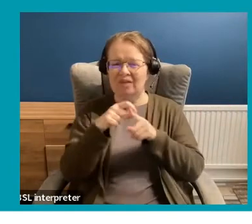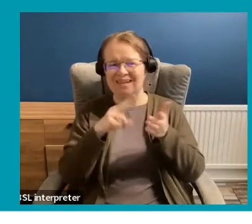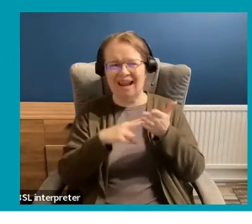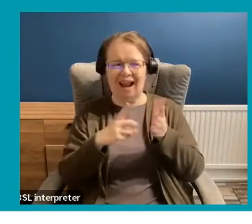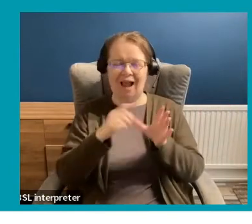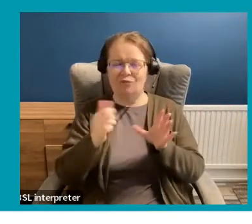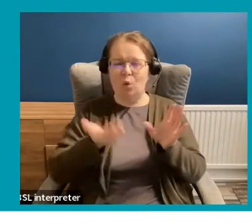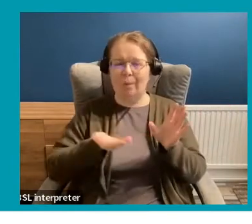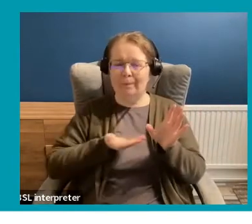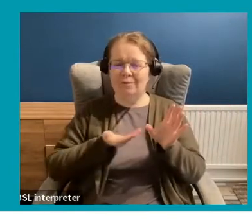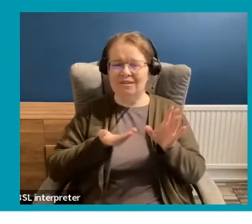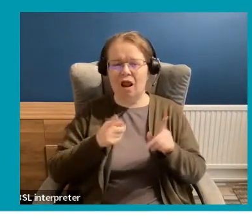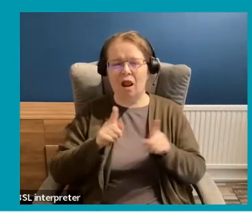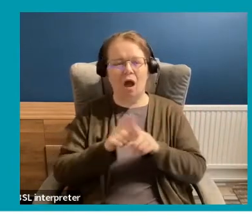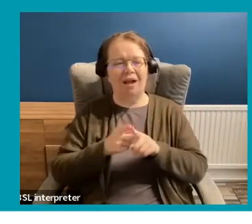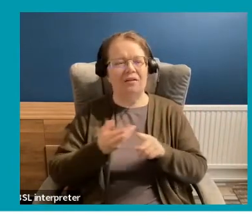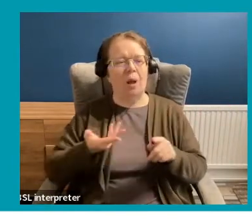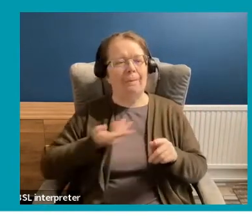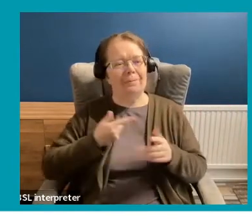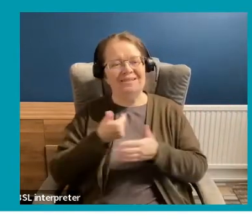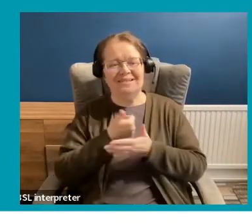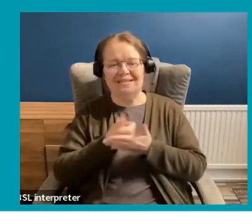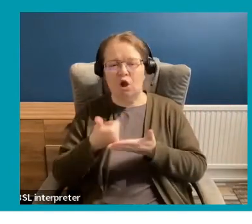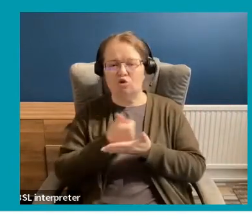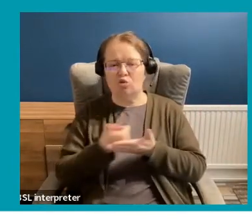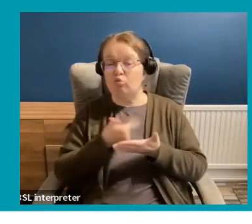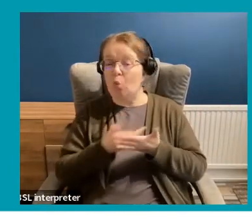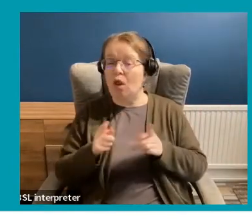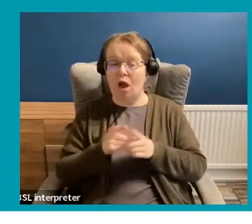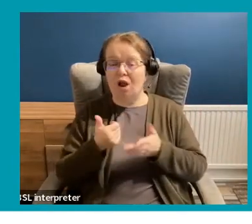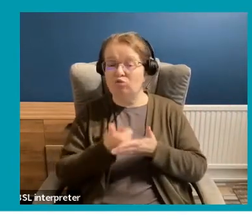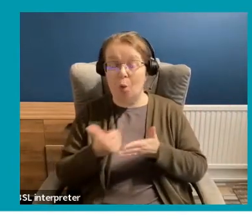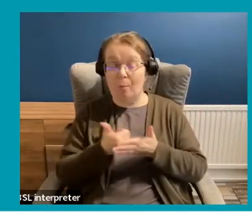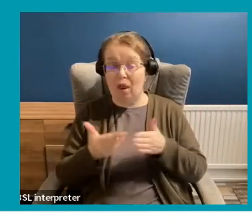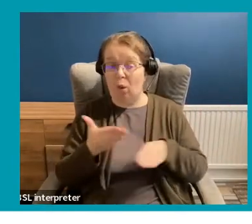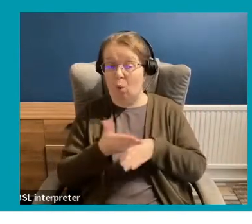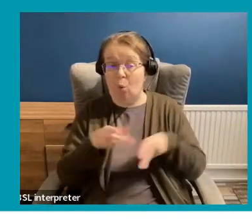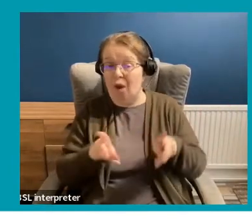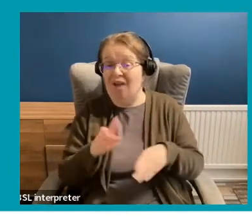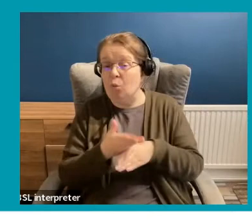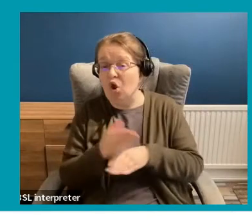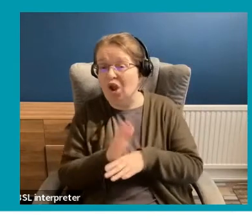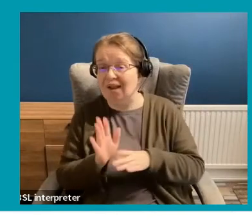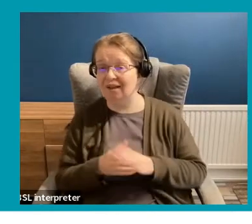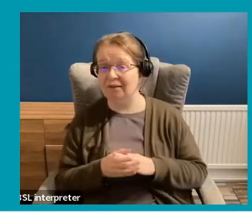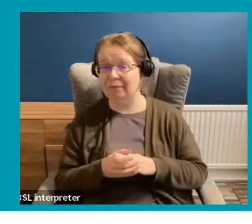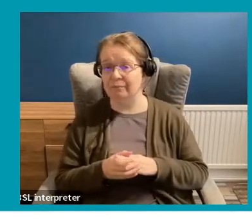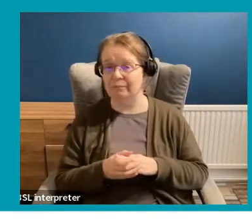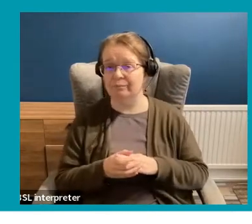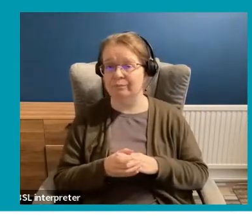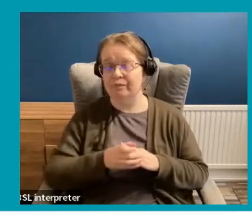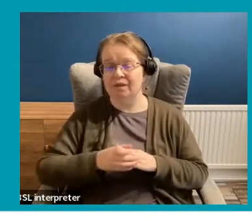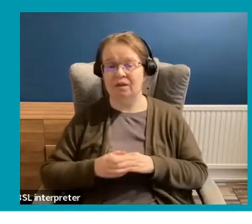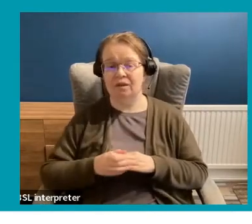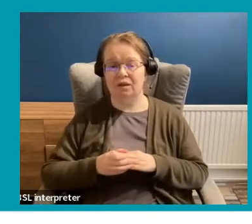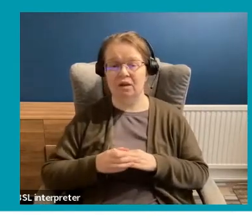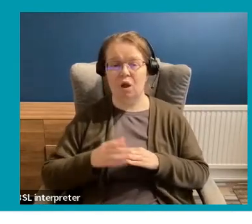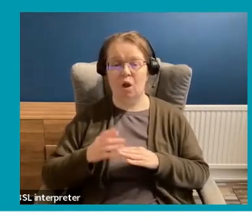Your business as usual way of working. One of the first conversations that we have